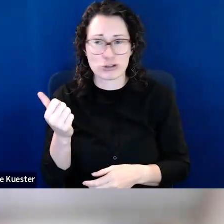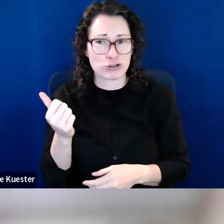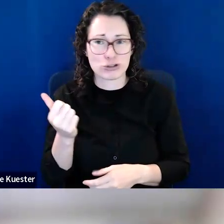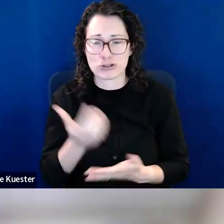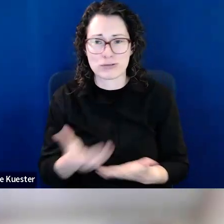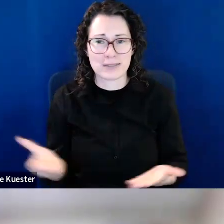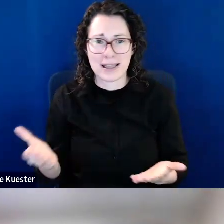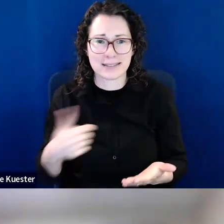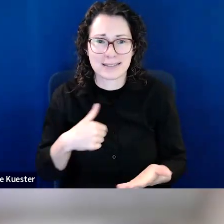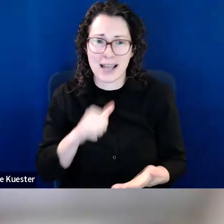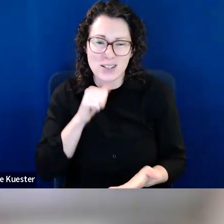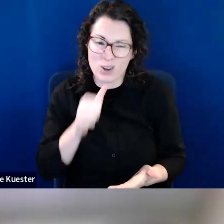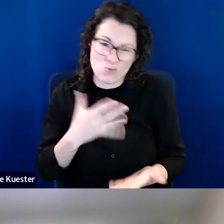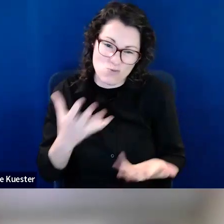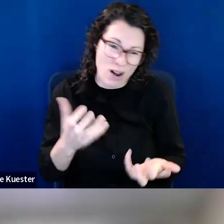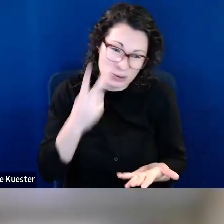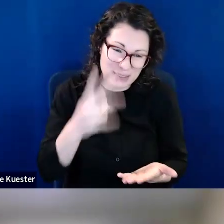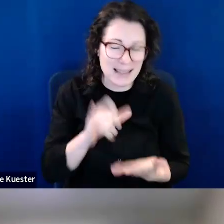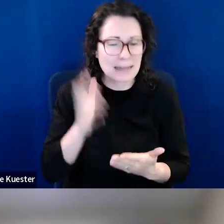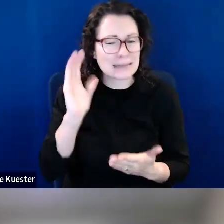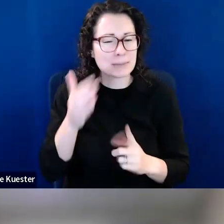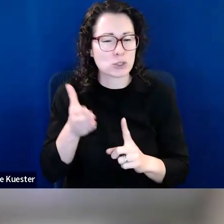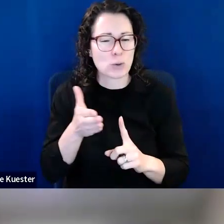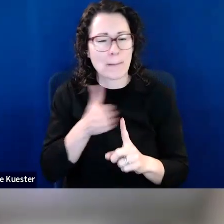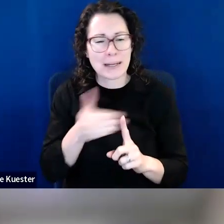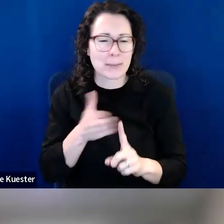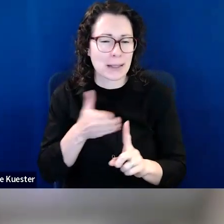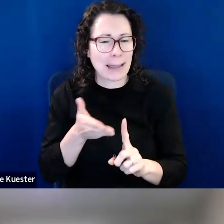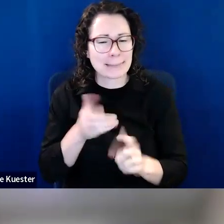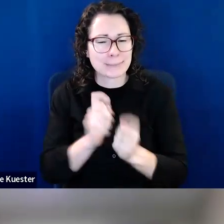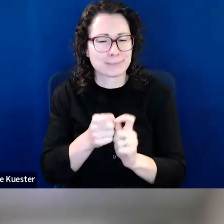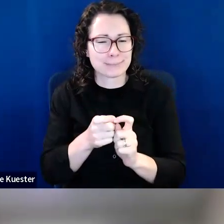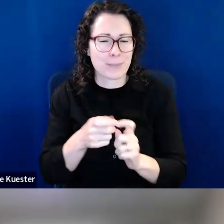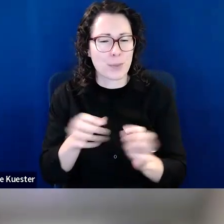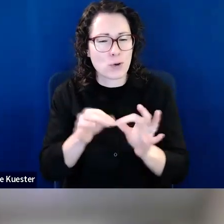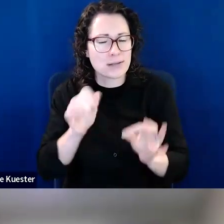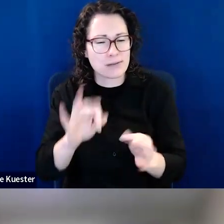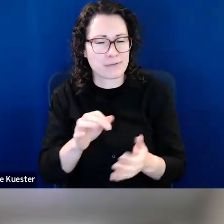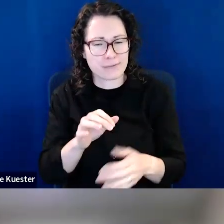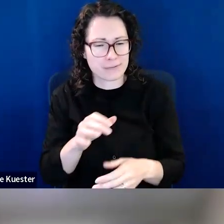don't particularly care to see that manipulate the price of the drugs to the patient. Uh we can